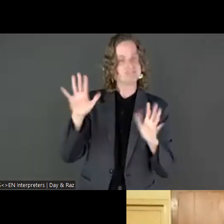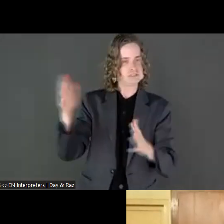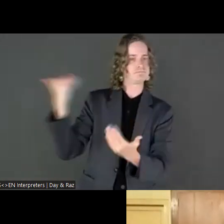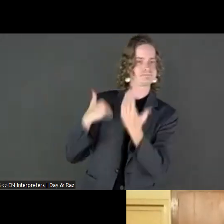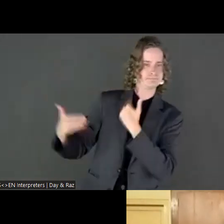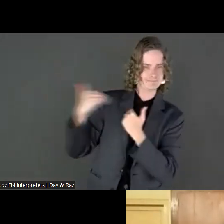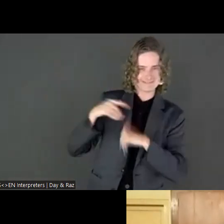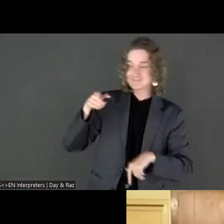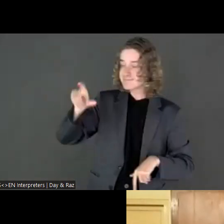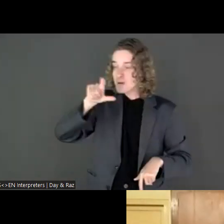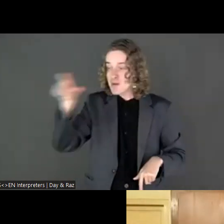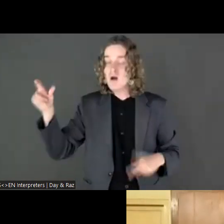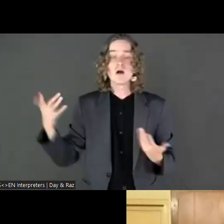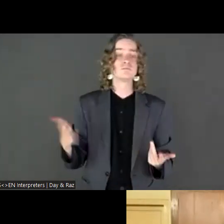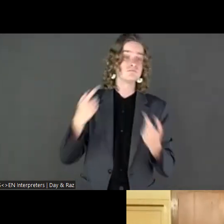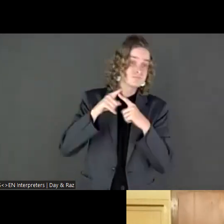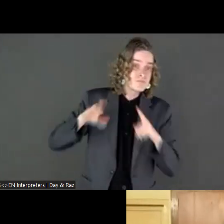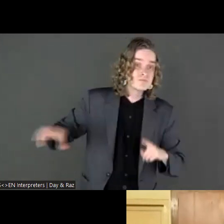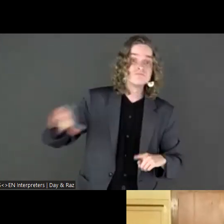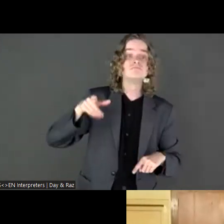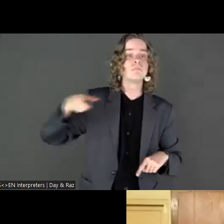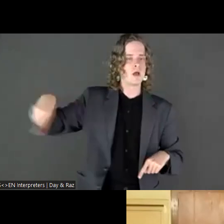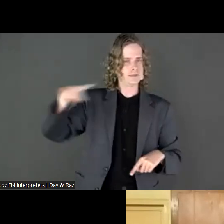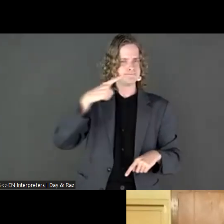you know, to take it forward to other field workers. So it's all really interesting. And